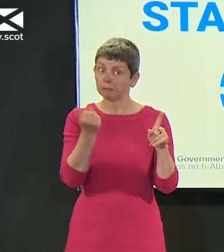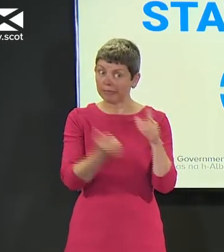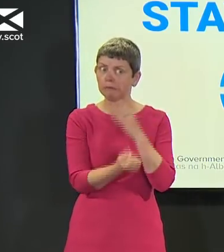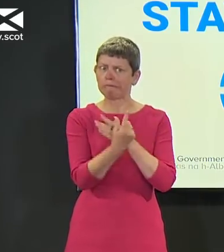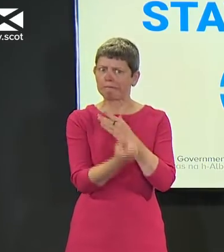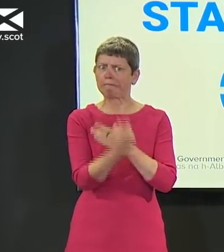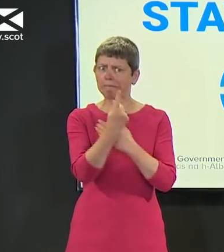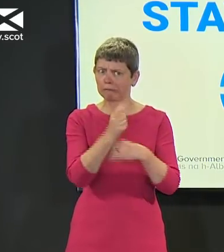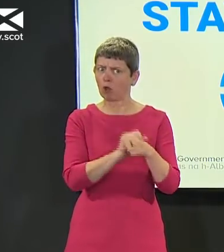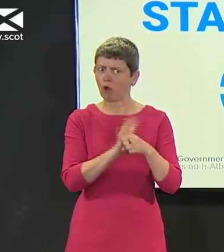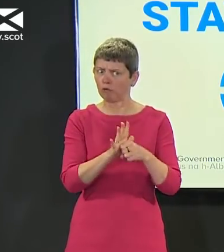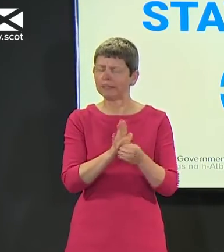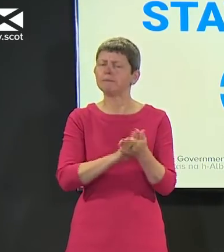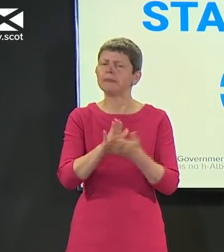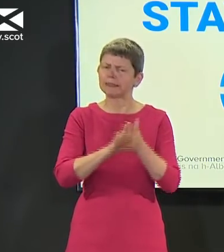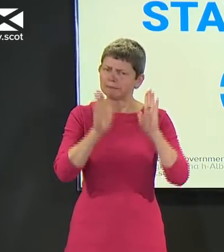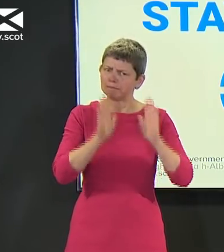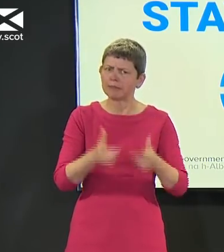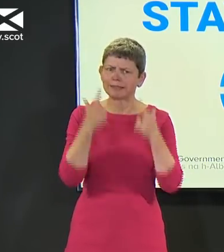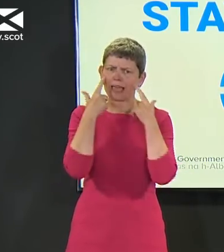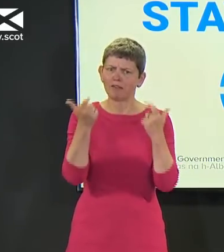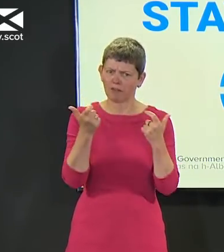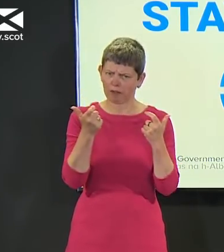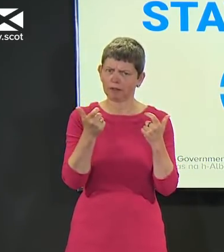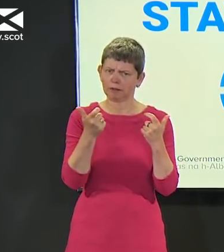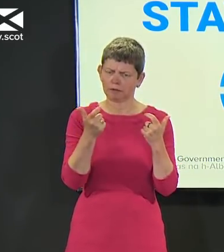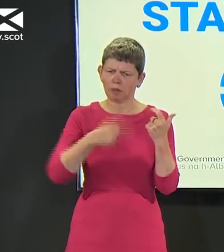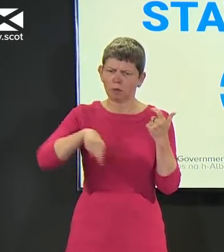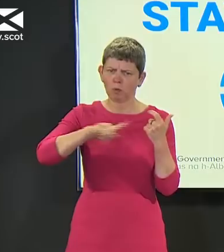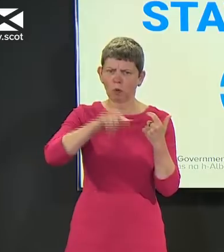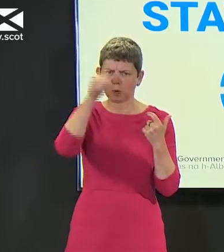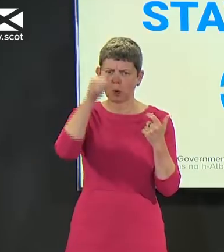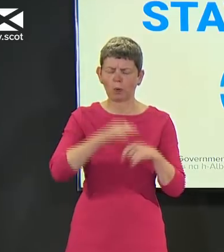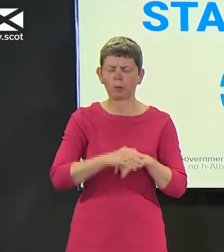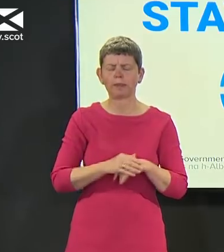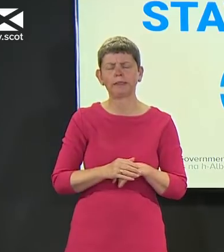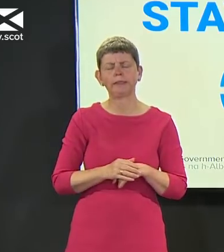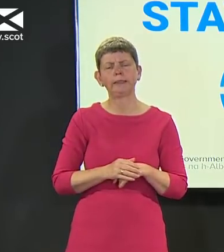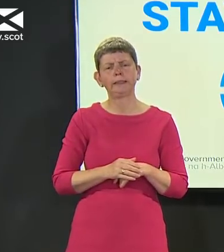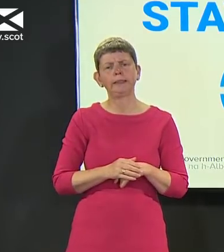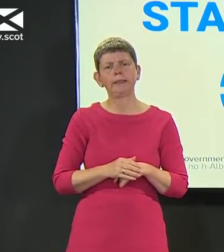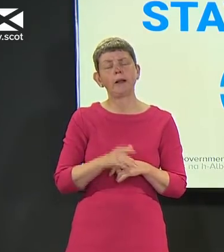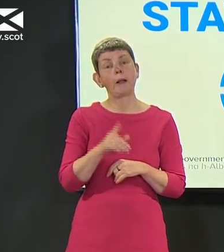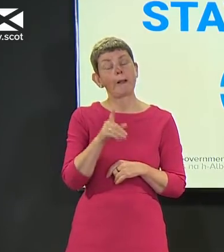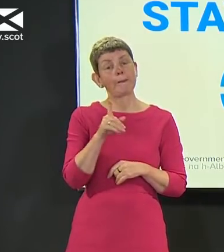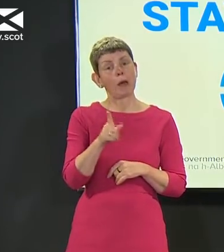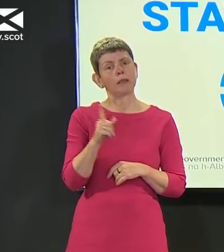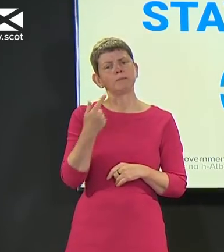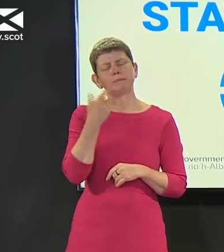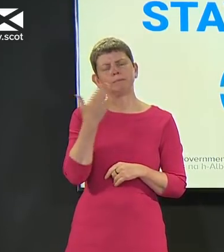even in our remoter communities and on our islands now i set out previously that we would consult